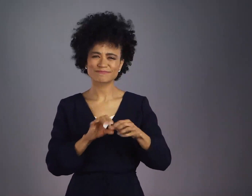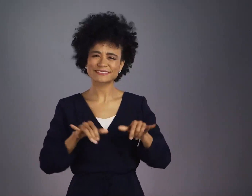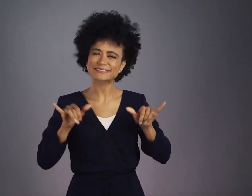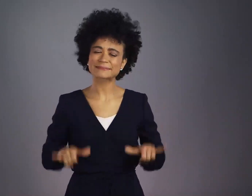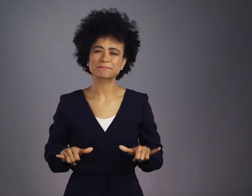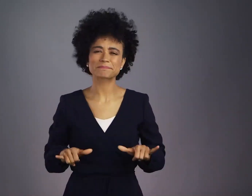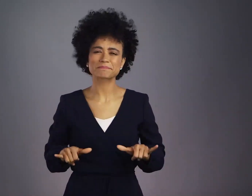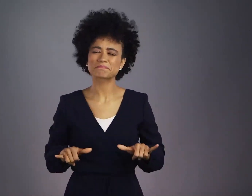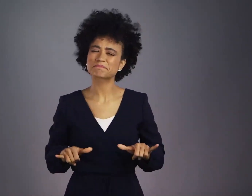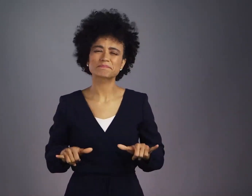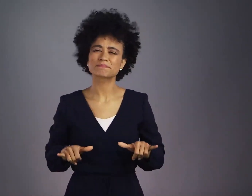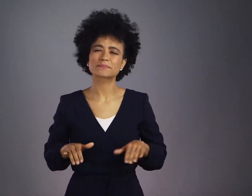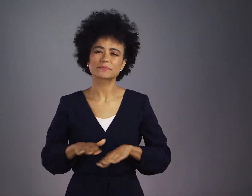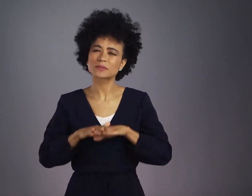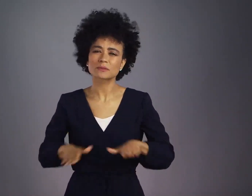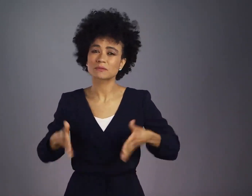They need your companionship and your help.